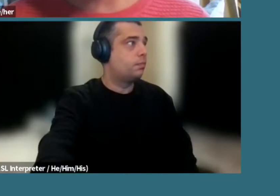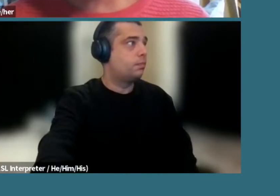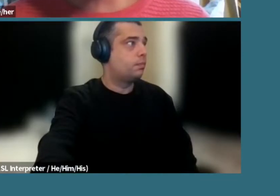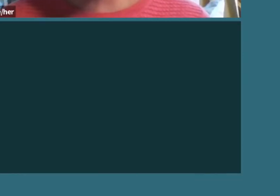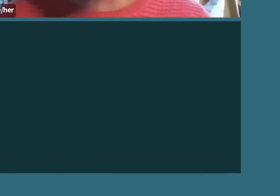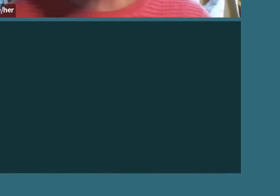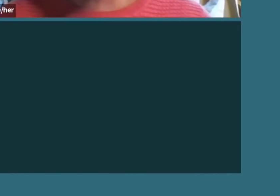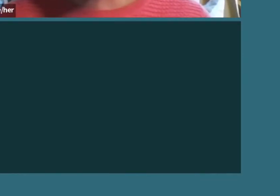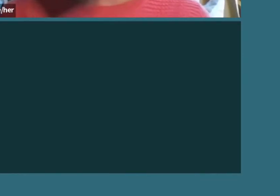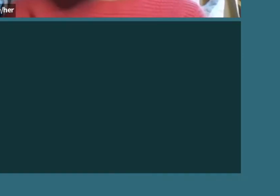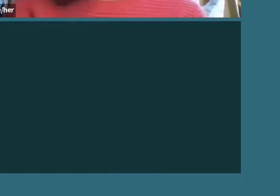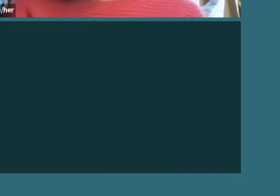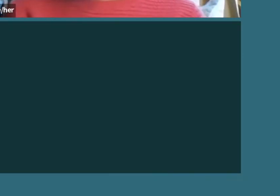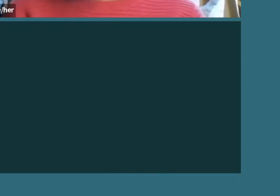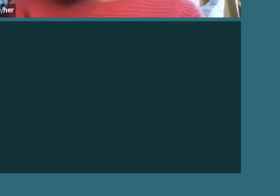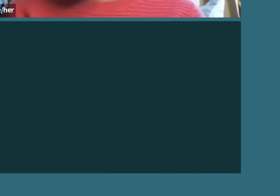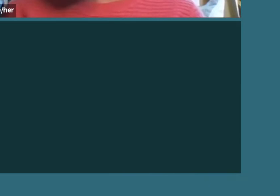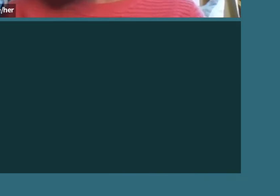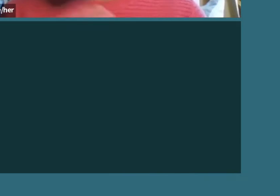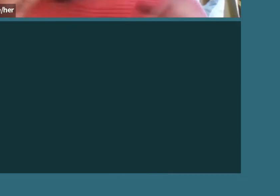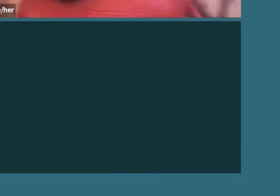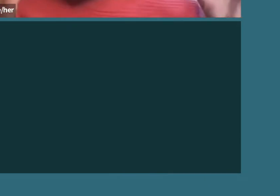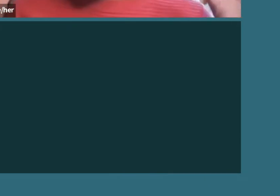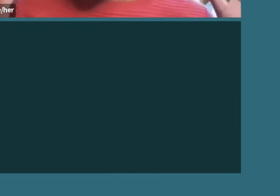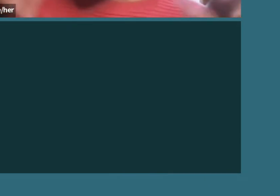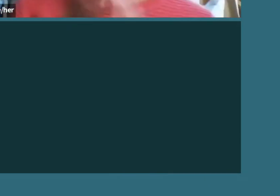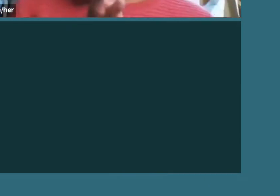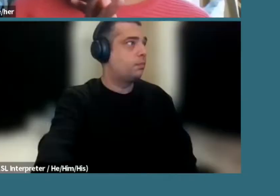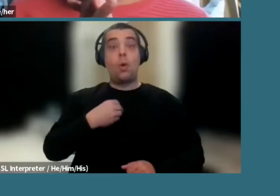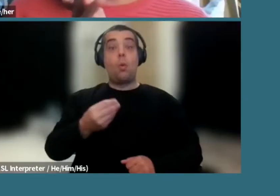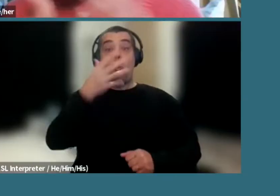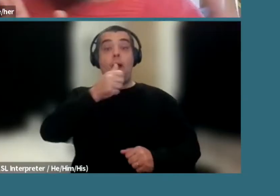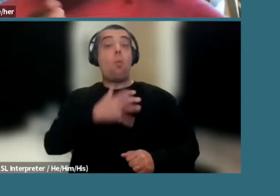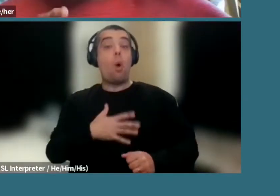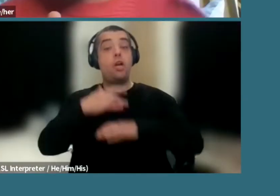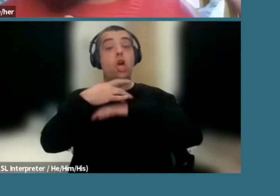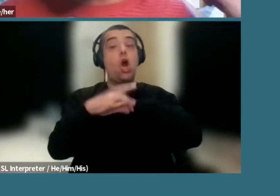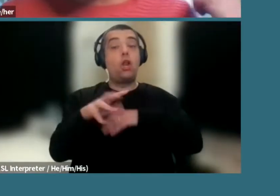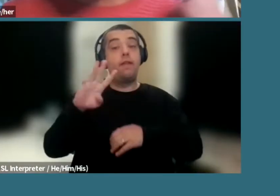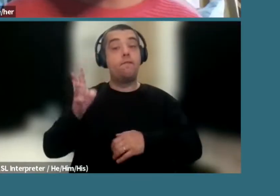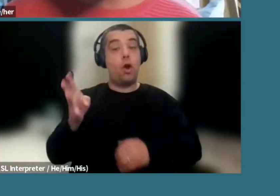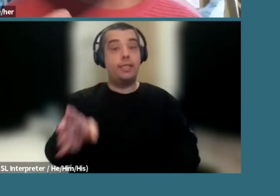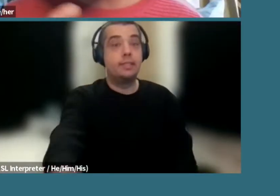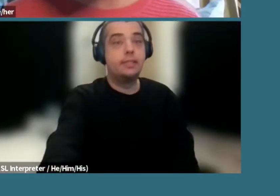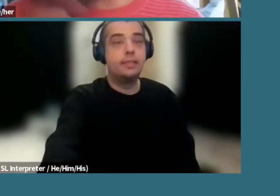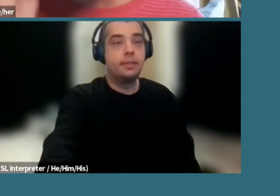I am a white woman in my early 40s, pretty, smiley. I have my blonde bangs combed forward to the left.